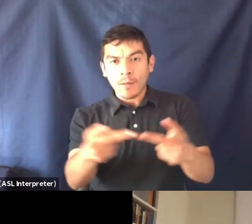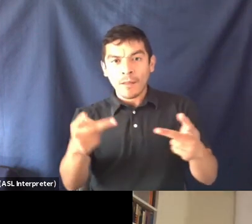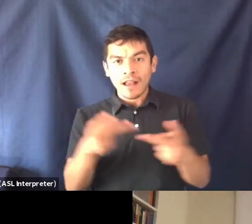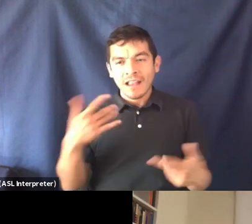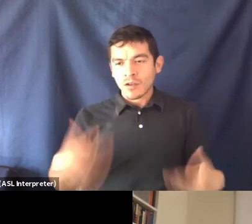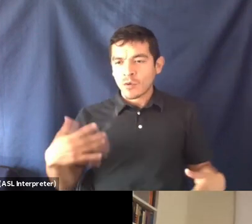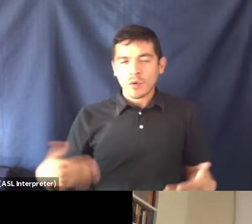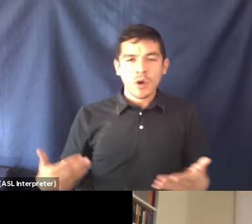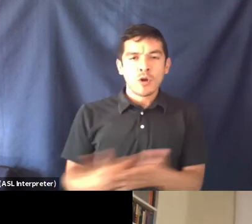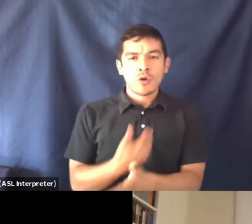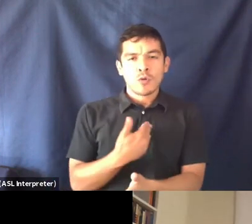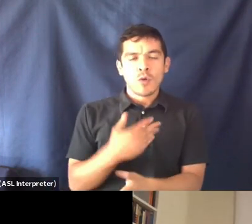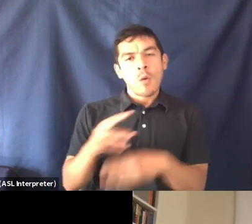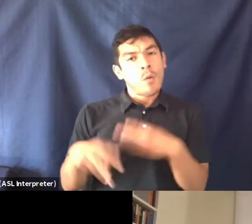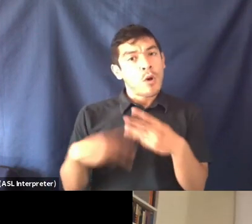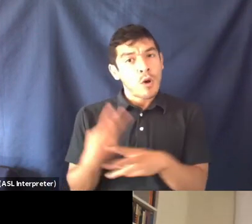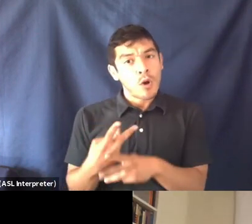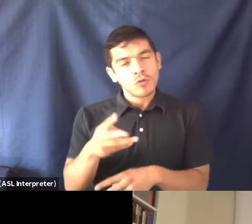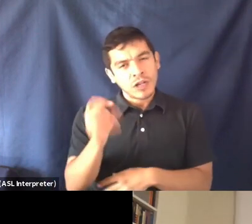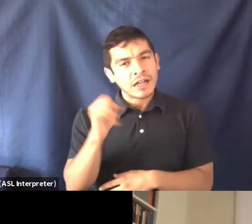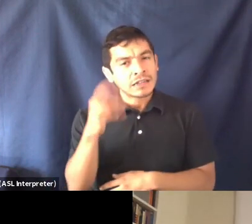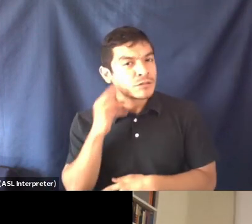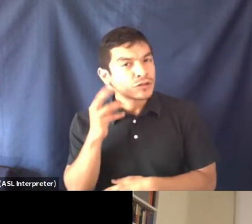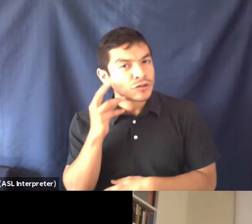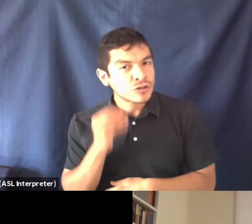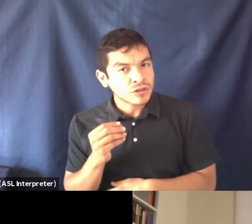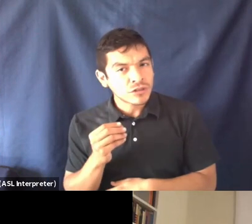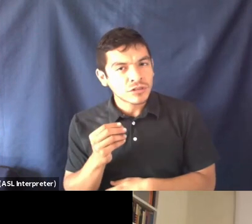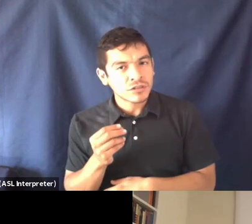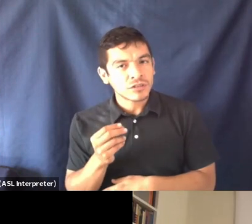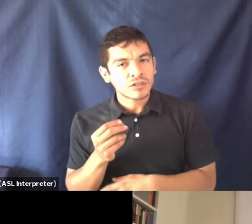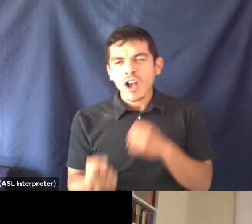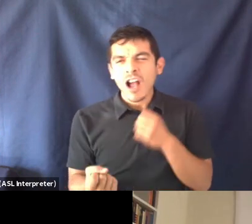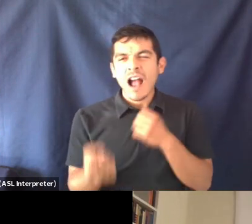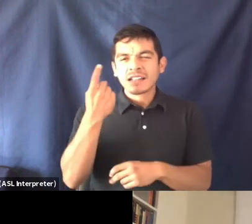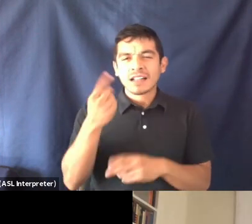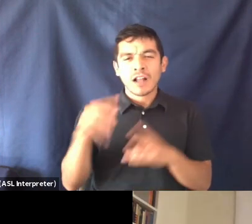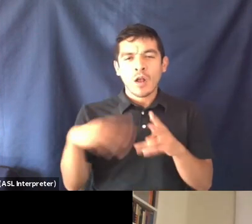to put you in a different mindset and to understand the world in a slightly defamiliarize way.